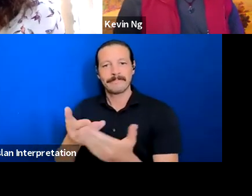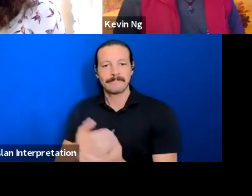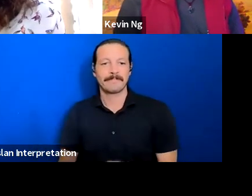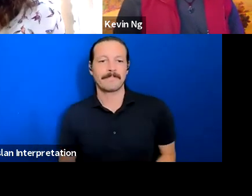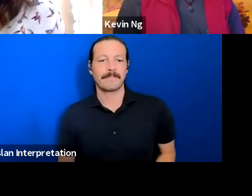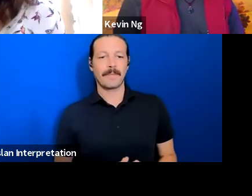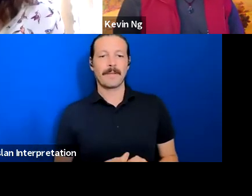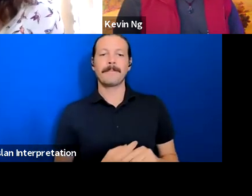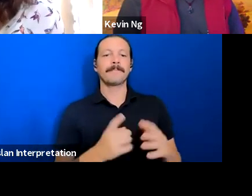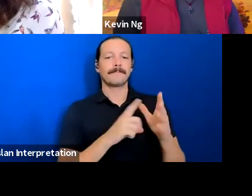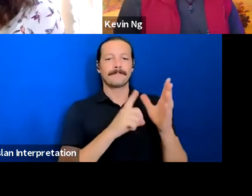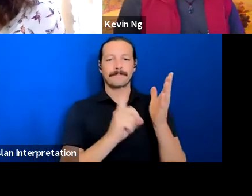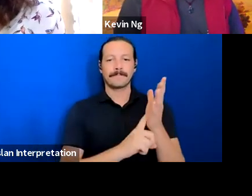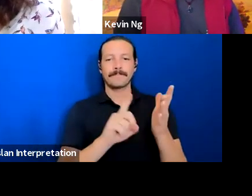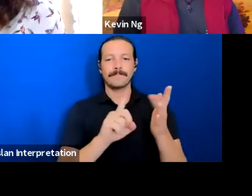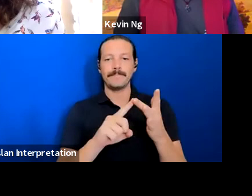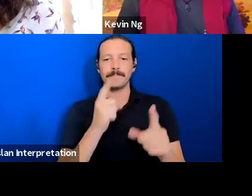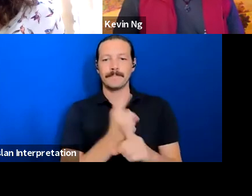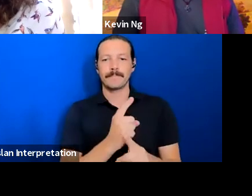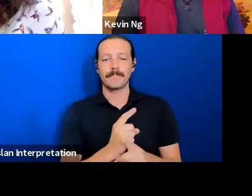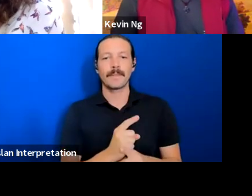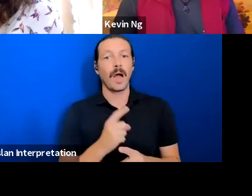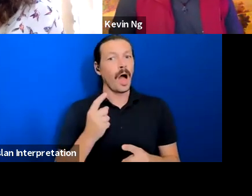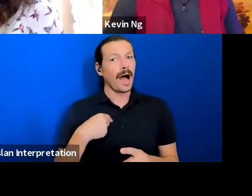overwhelmed I rang the staff at the Australia Council